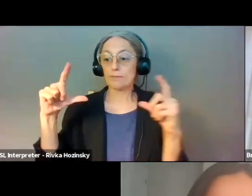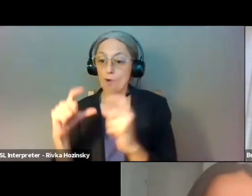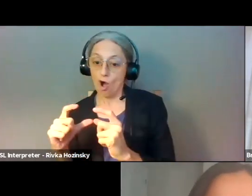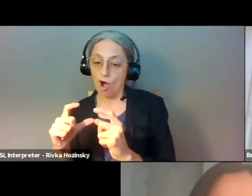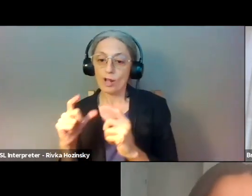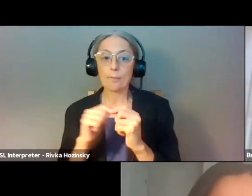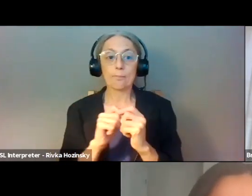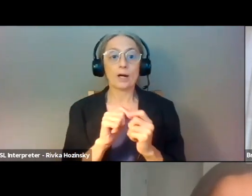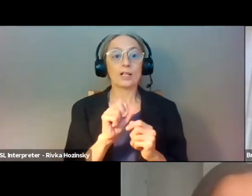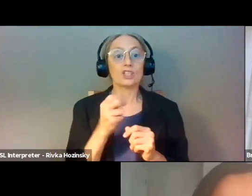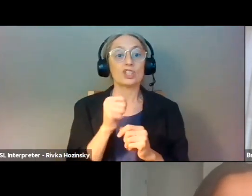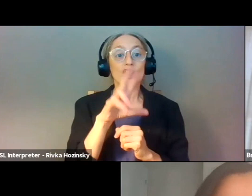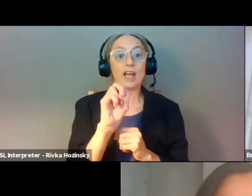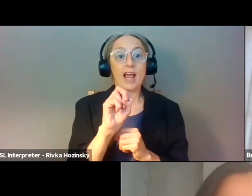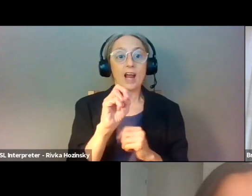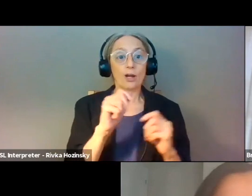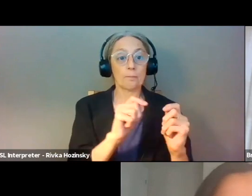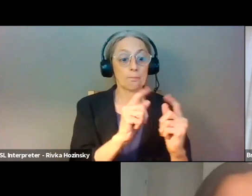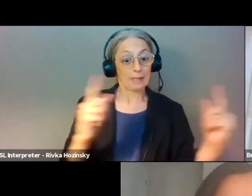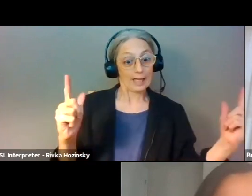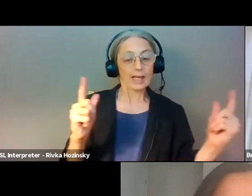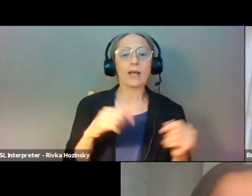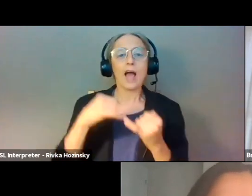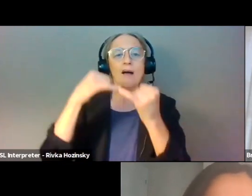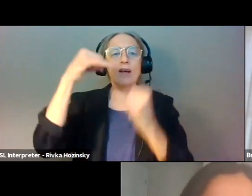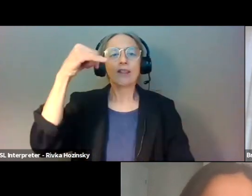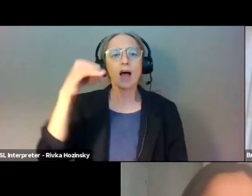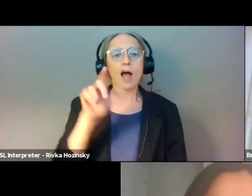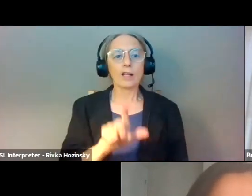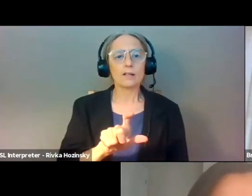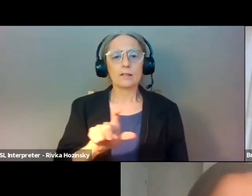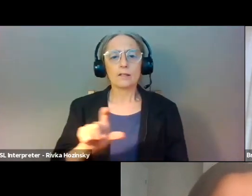there should be a line on your screen that you can hold and drag to do that.